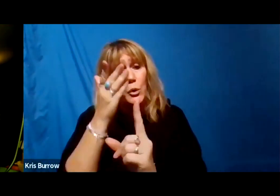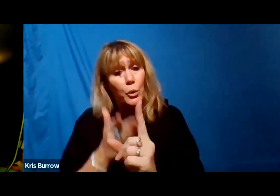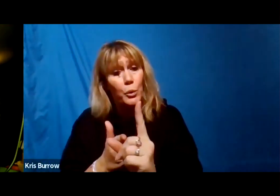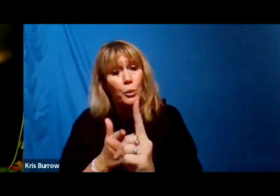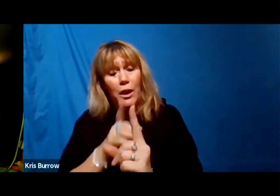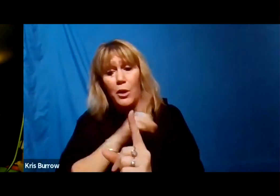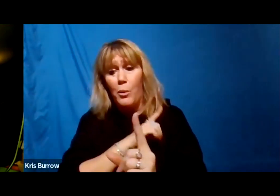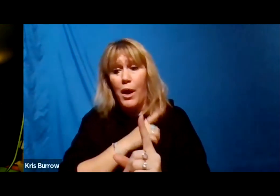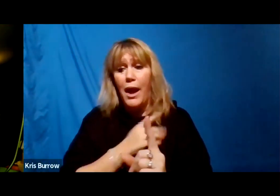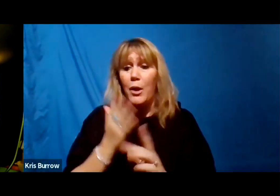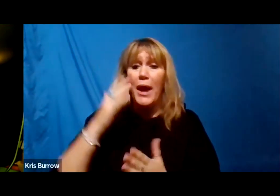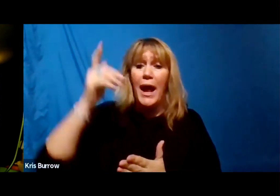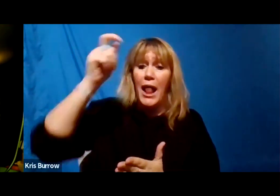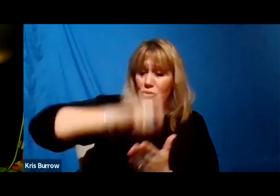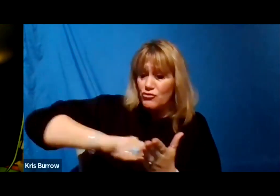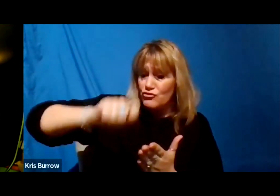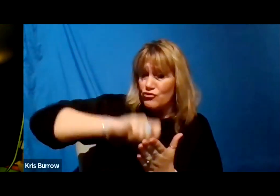I have pale skin and I'm wearing a